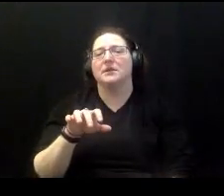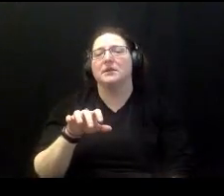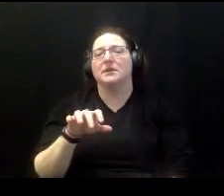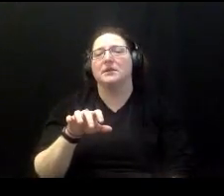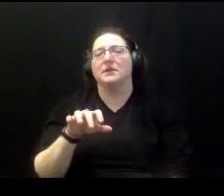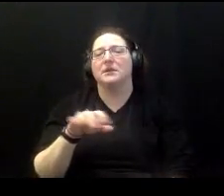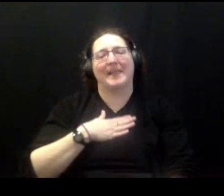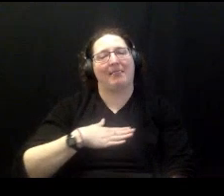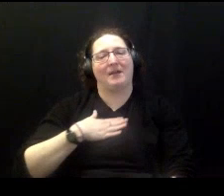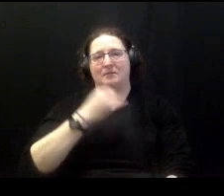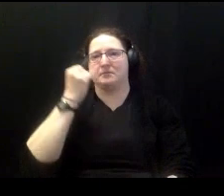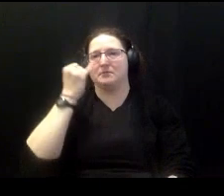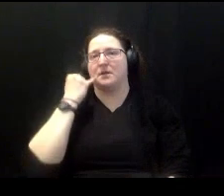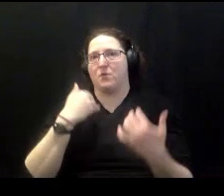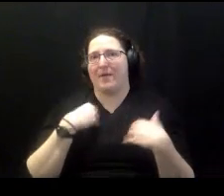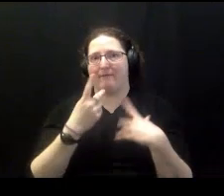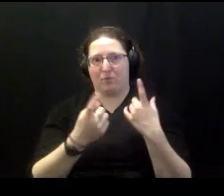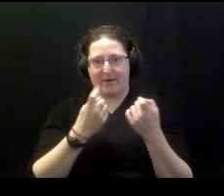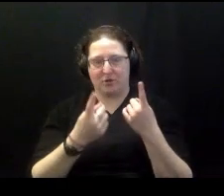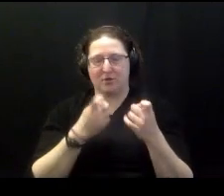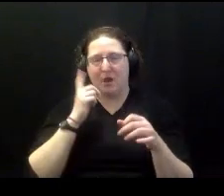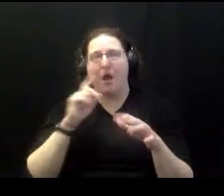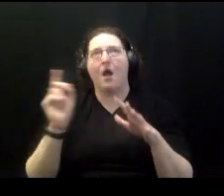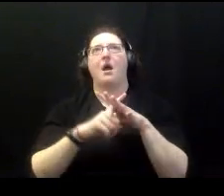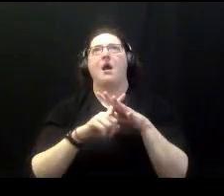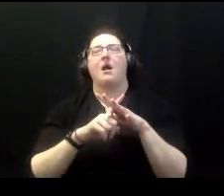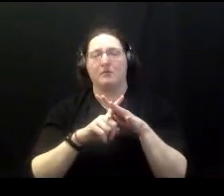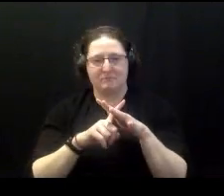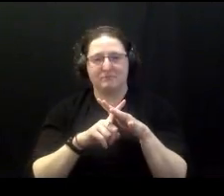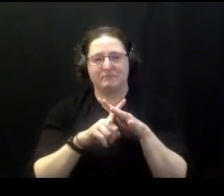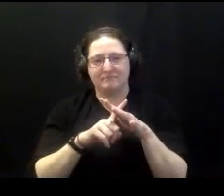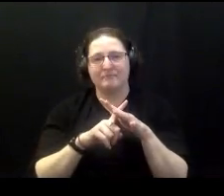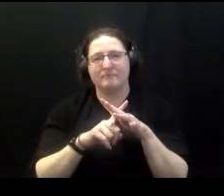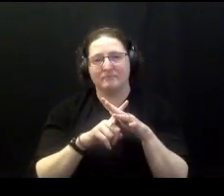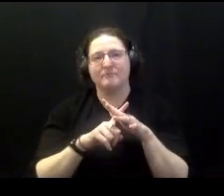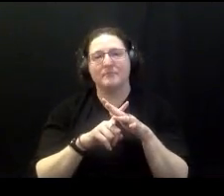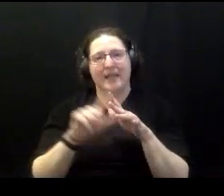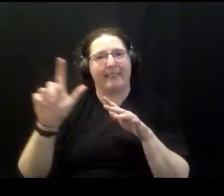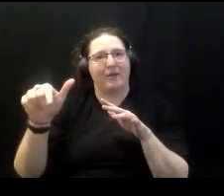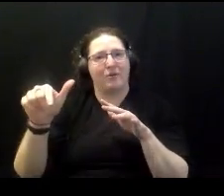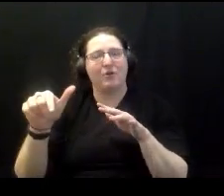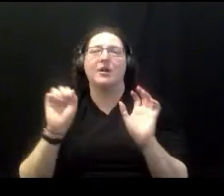If you do have any questions that occur to you after this meeting or as you